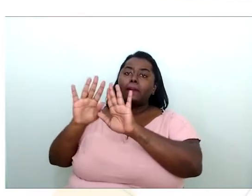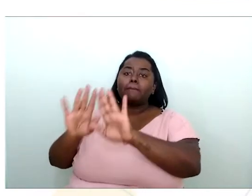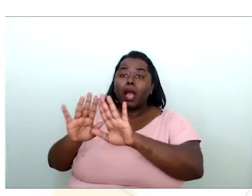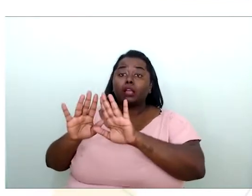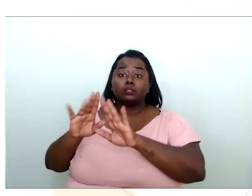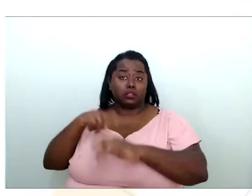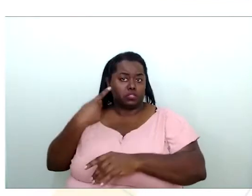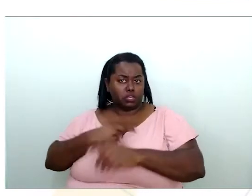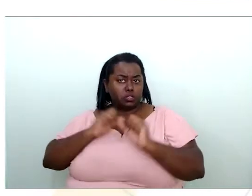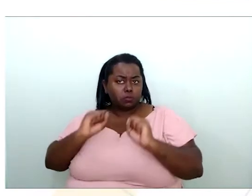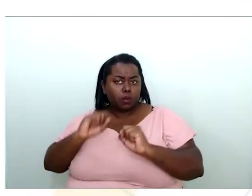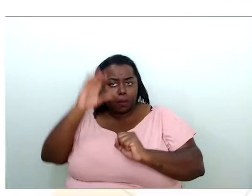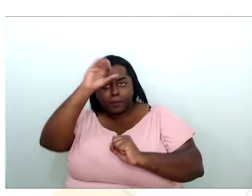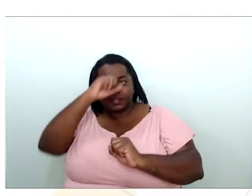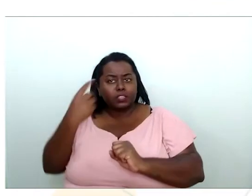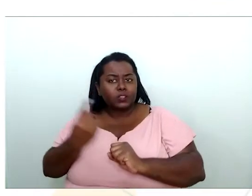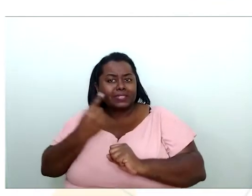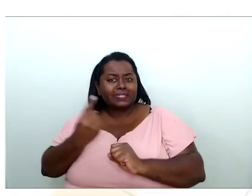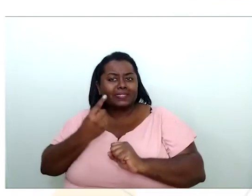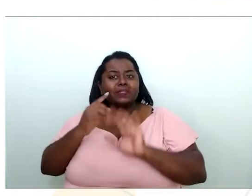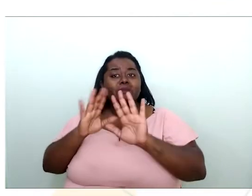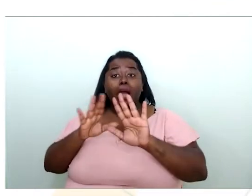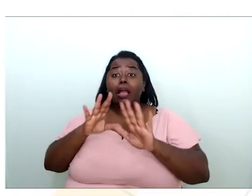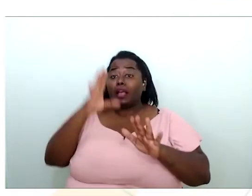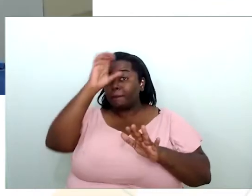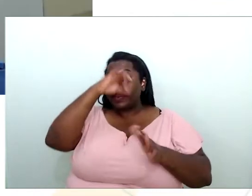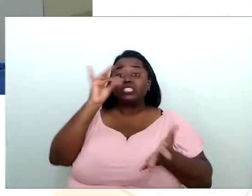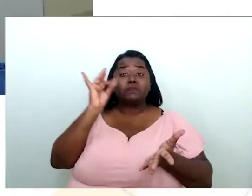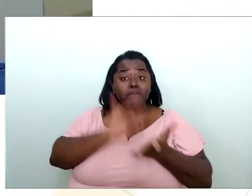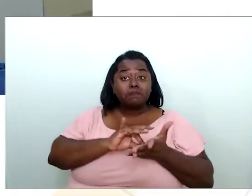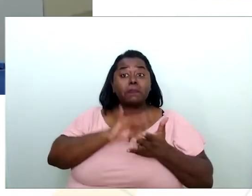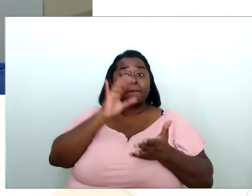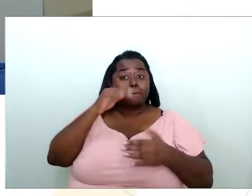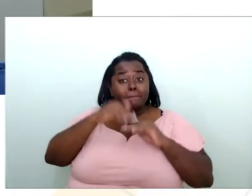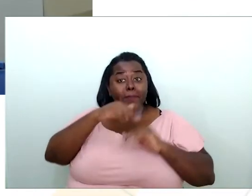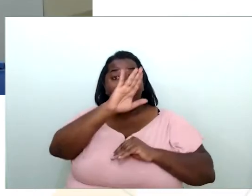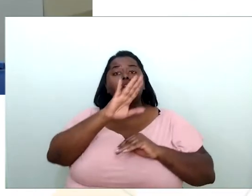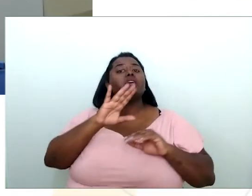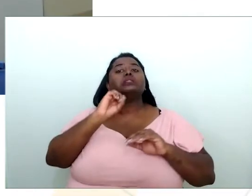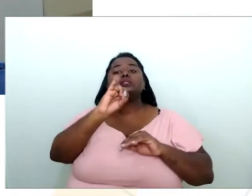correct I mean we can learn by ourselves but we learn most effectively when we